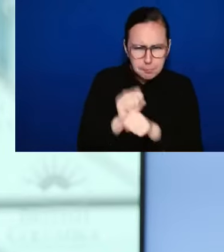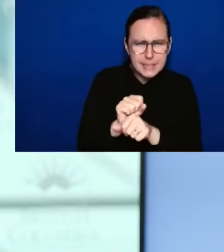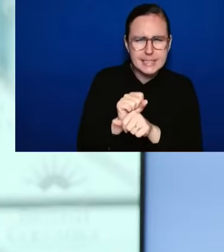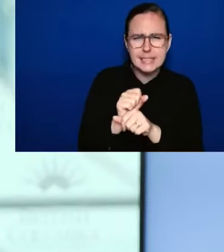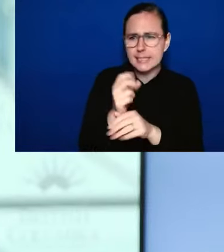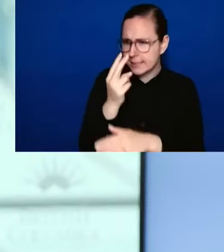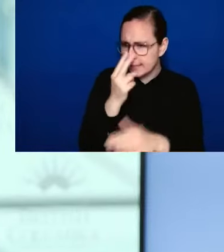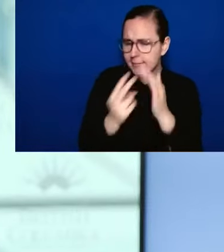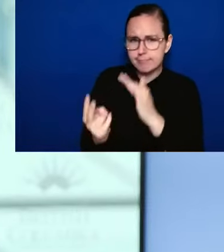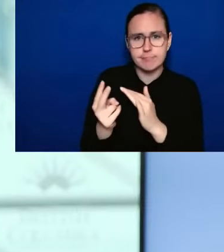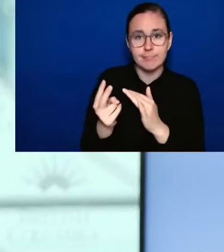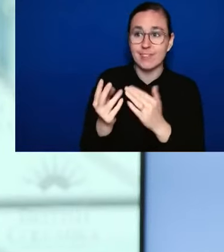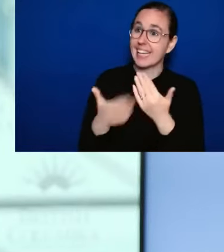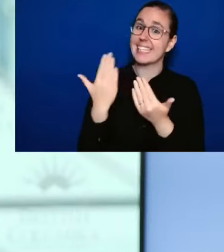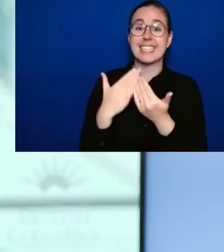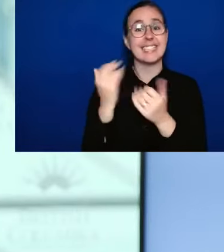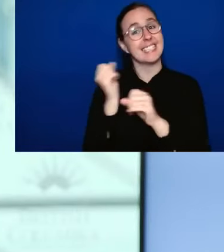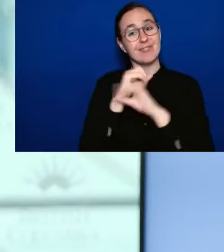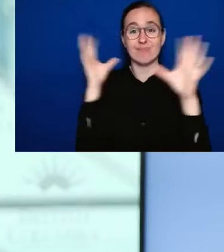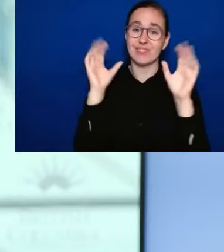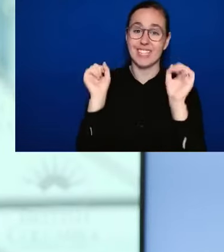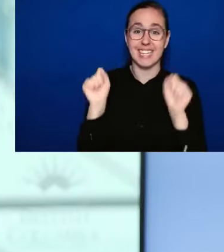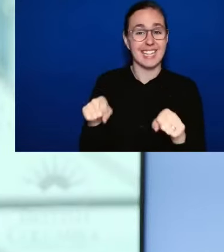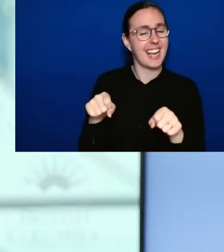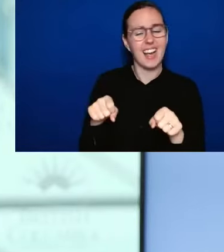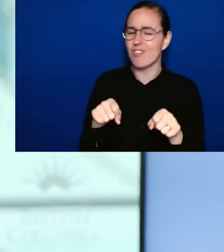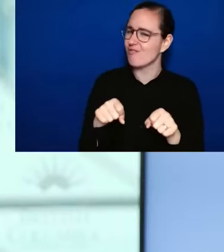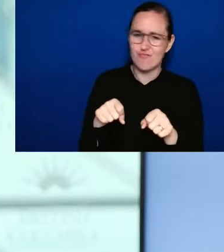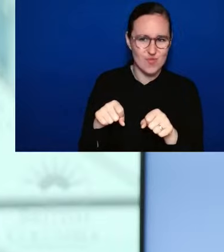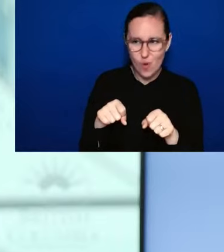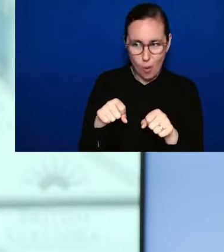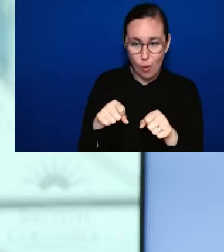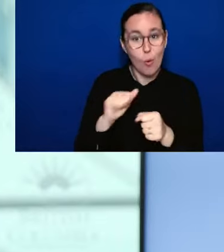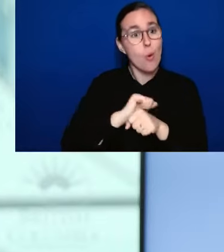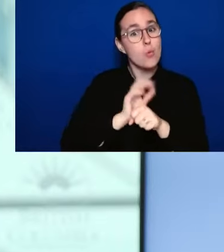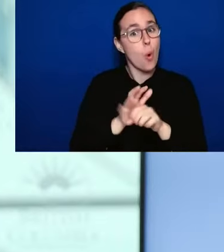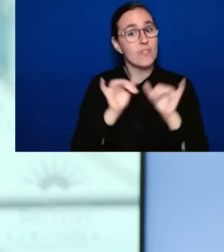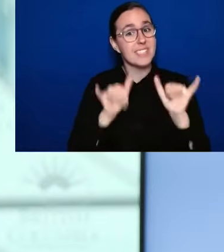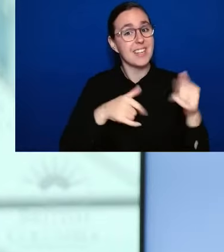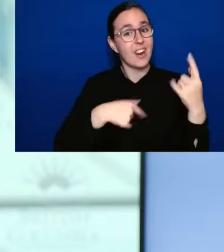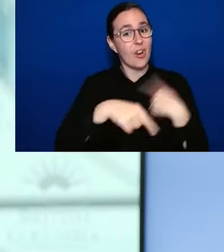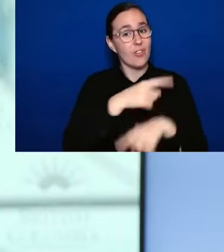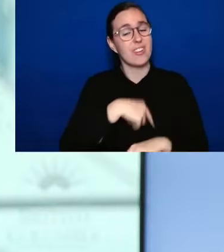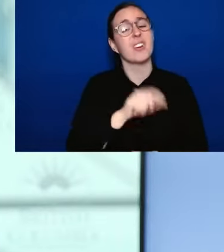we're likely to see again come